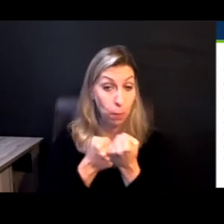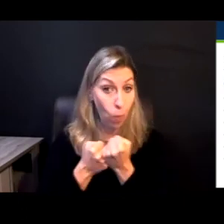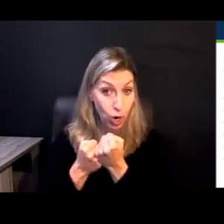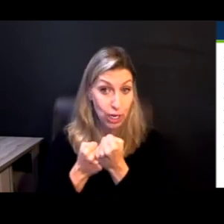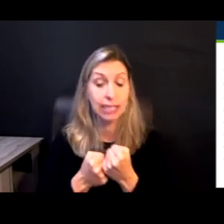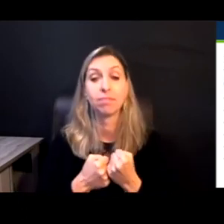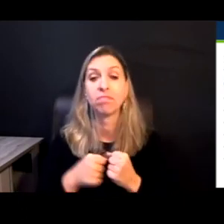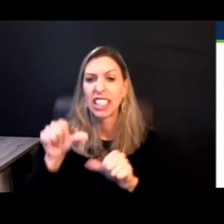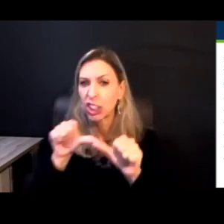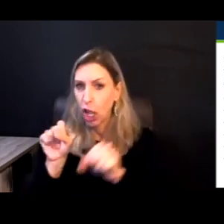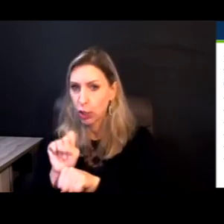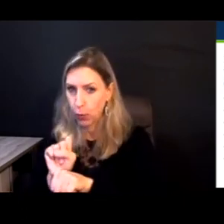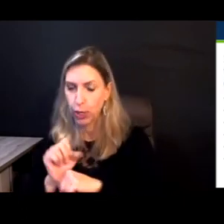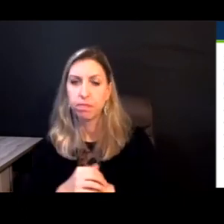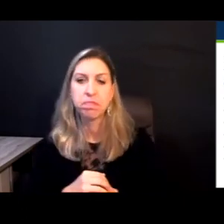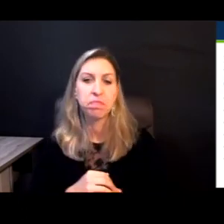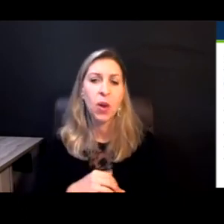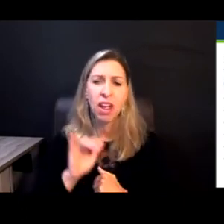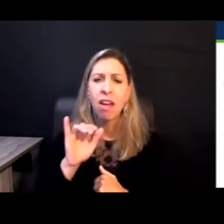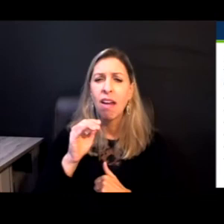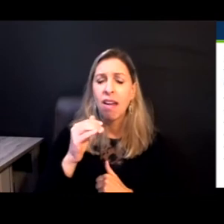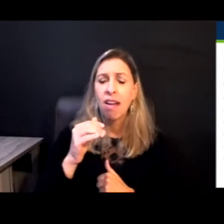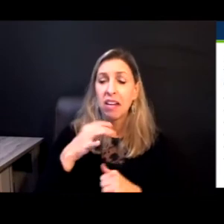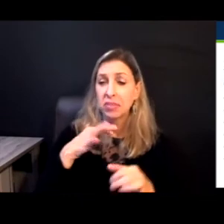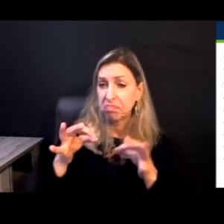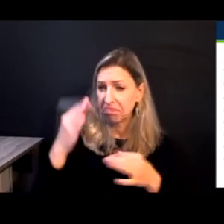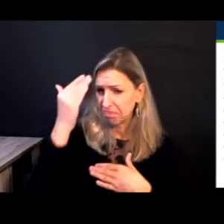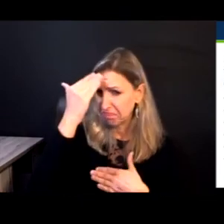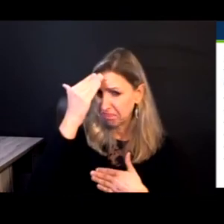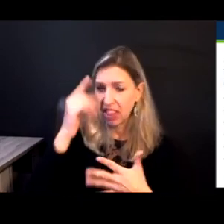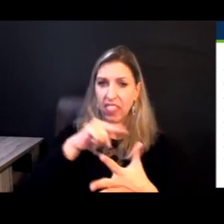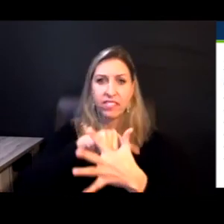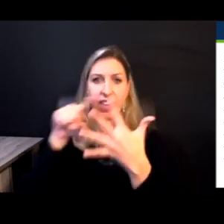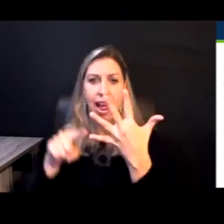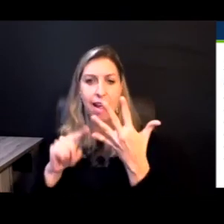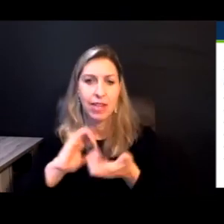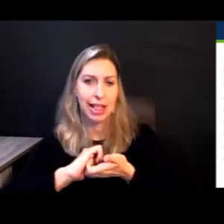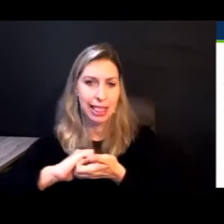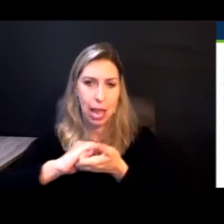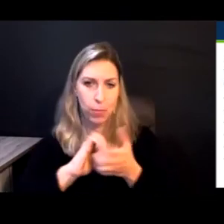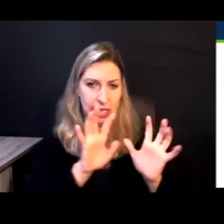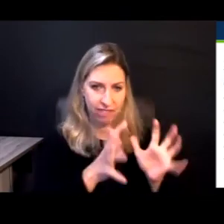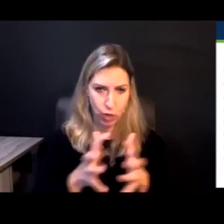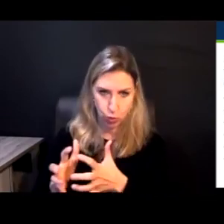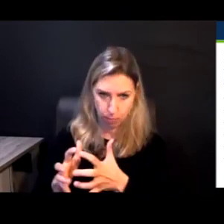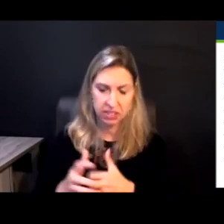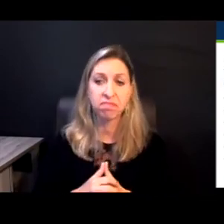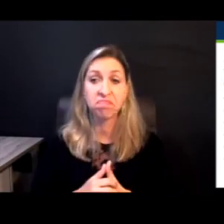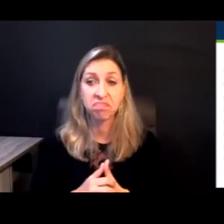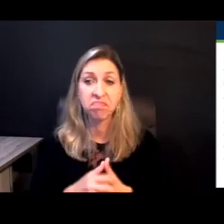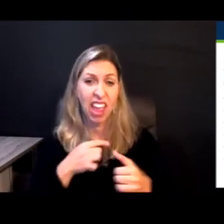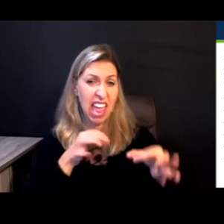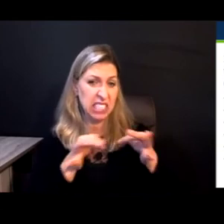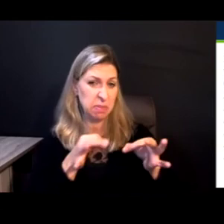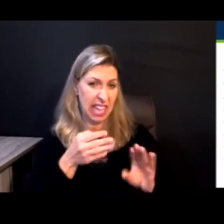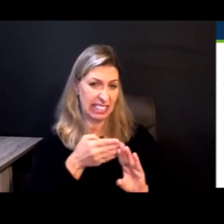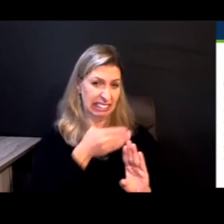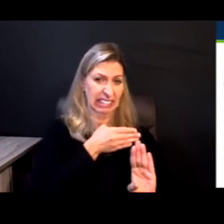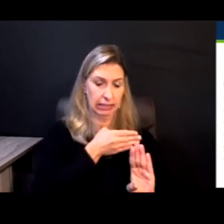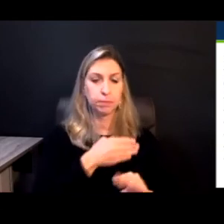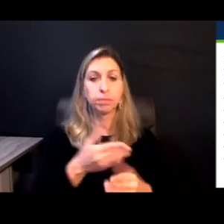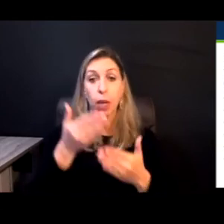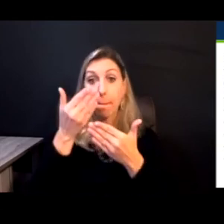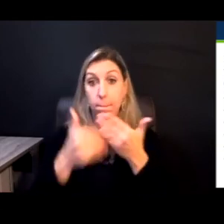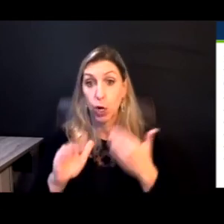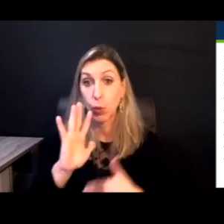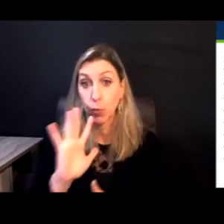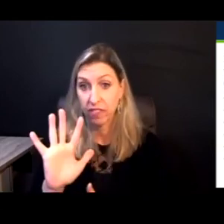supporting (not duplicating) each other’s work. Of our five collaborative groups, Birth